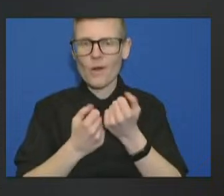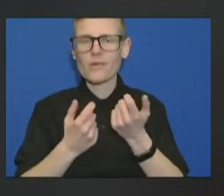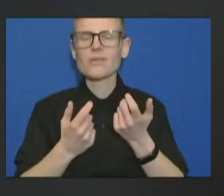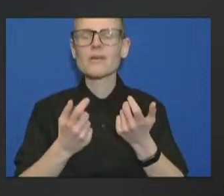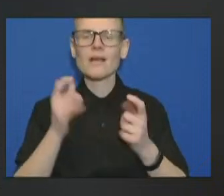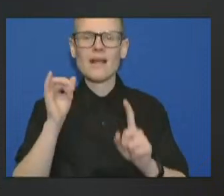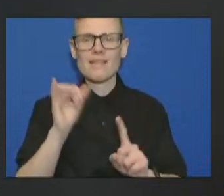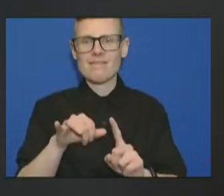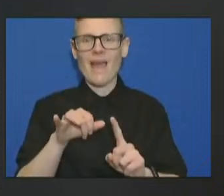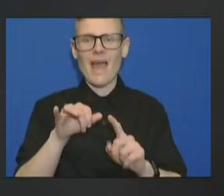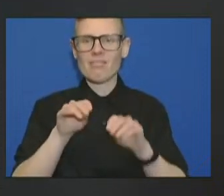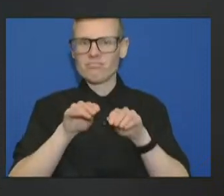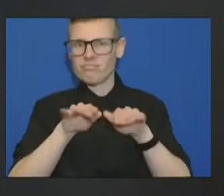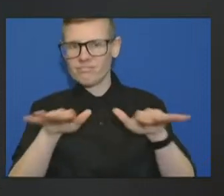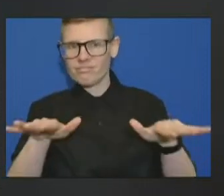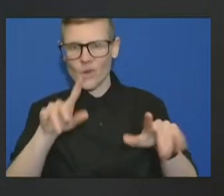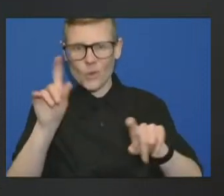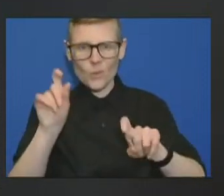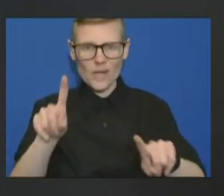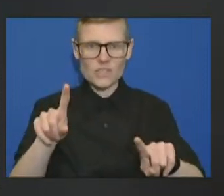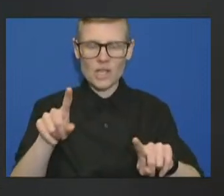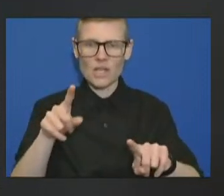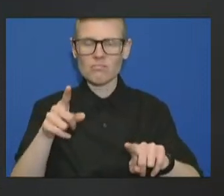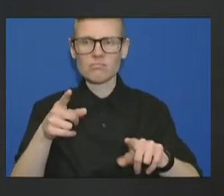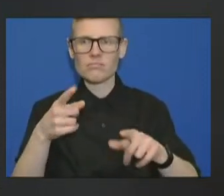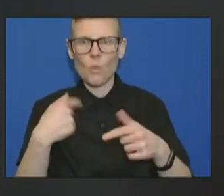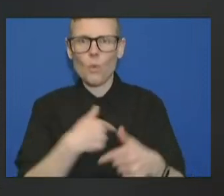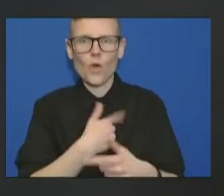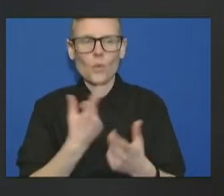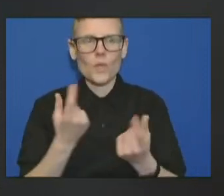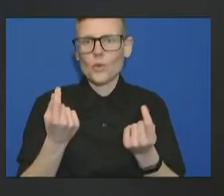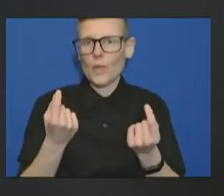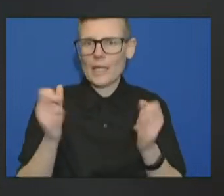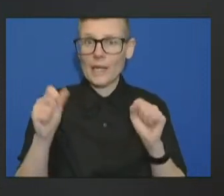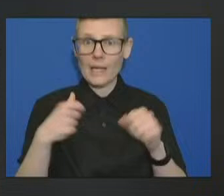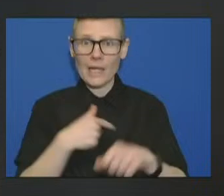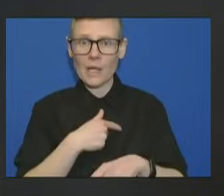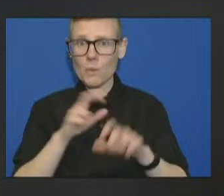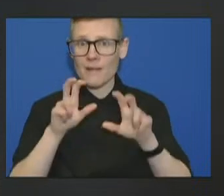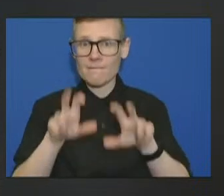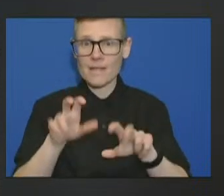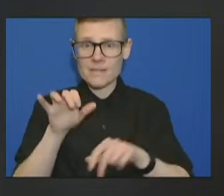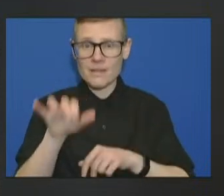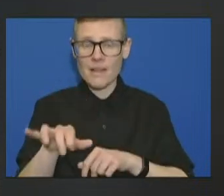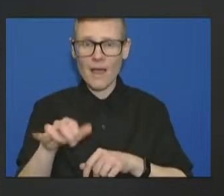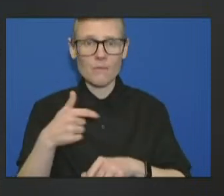drop in support. And there's a there's a kind of a pervasive